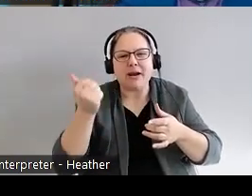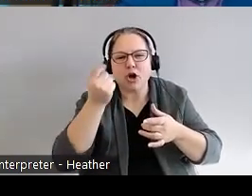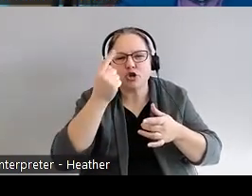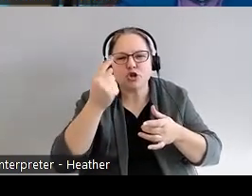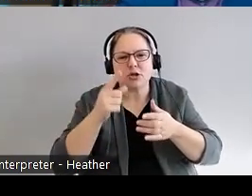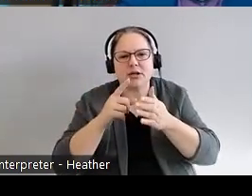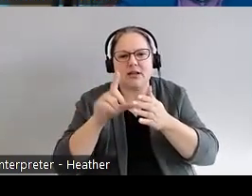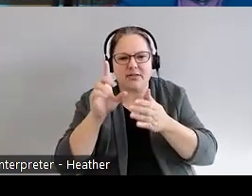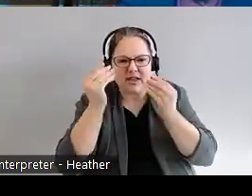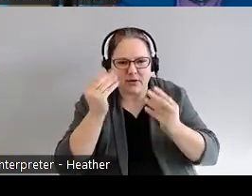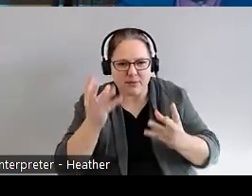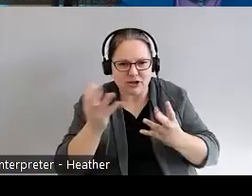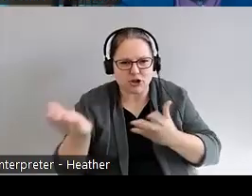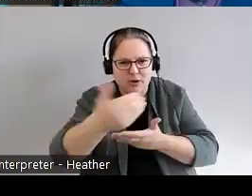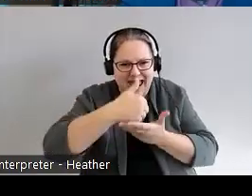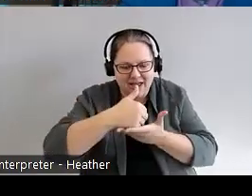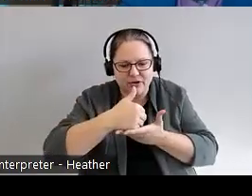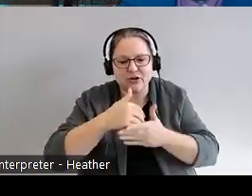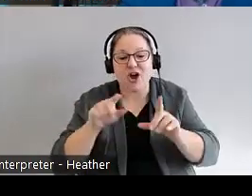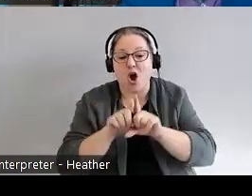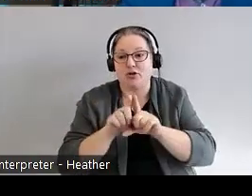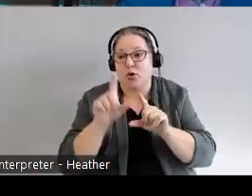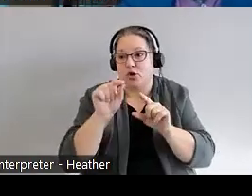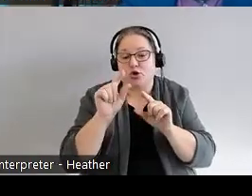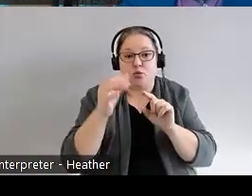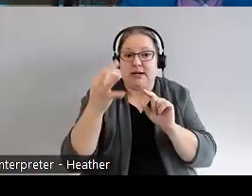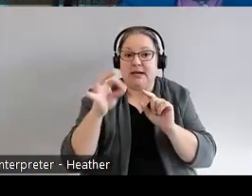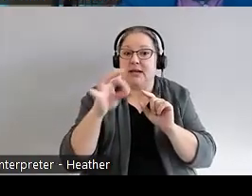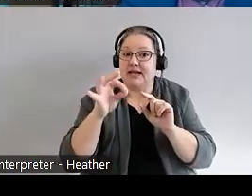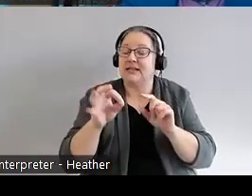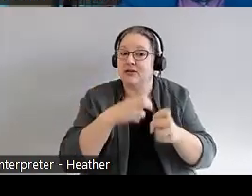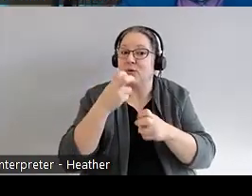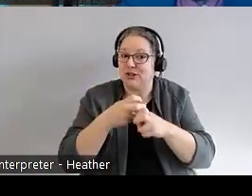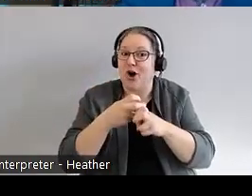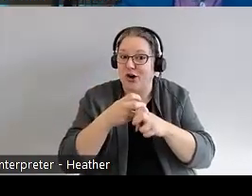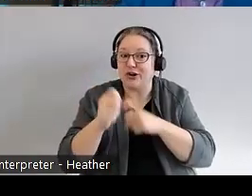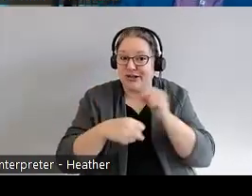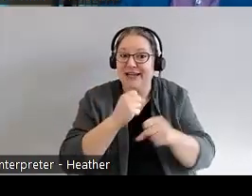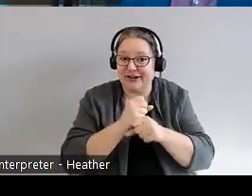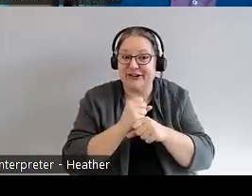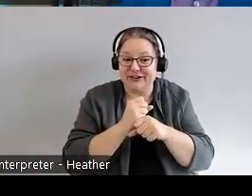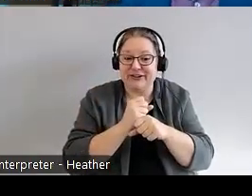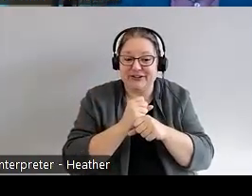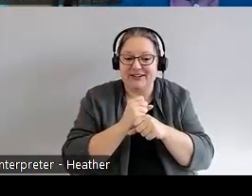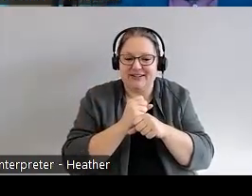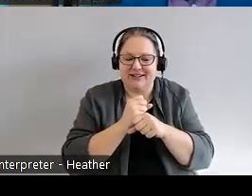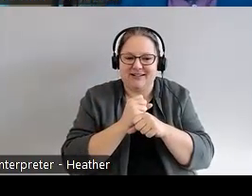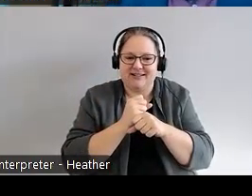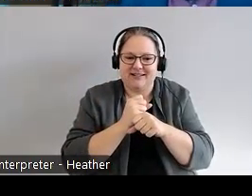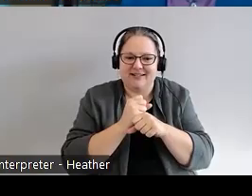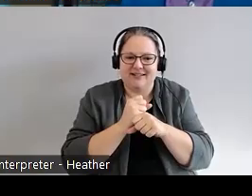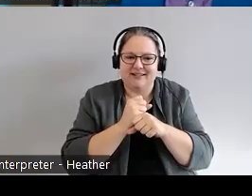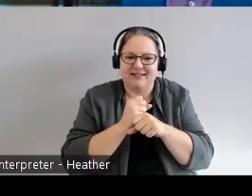um we 2019 was just a really really really difficult year overall. um and uh a lot of the